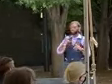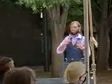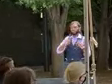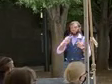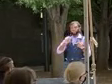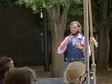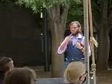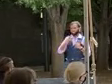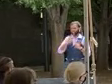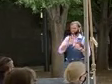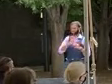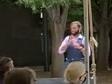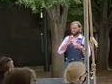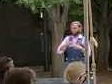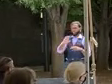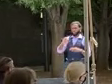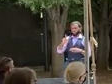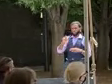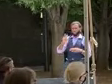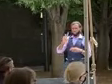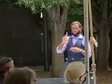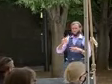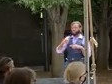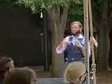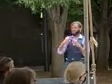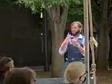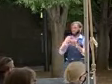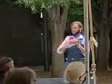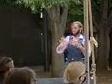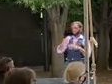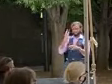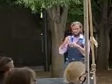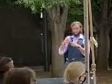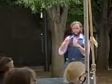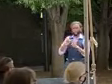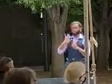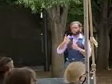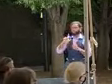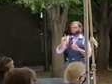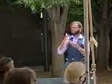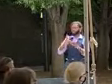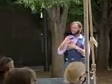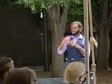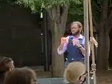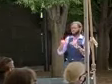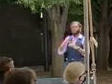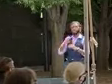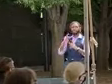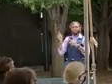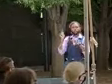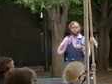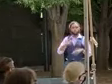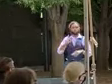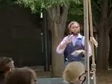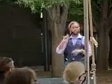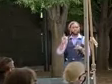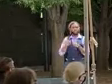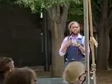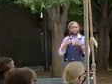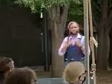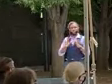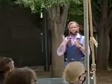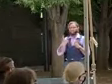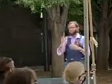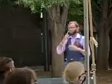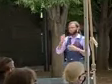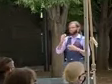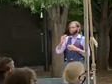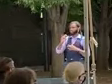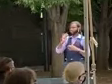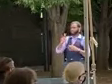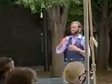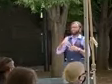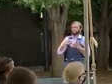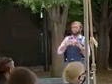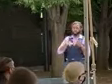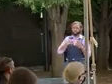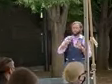While in college, she was active in the civil rights movement and went to Mississippi as an organizer for Student Non-Violent Coordinating Committee (SNCC).